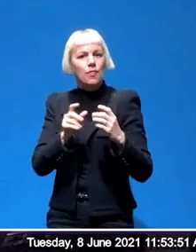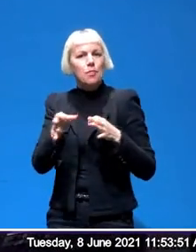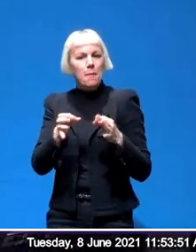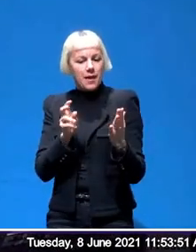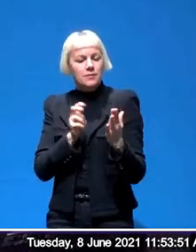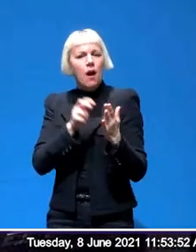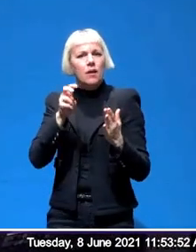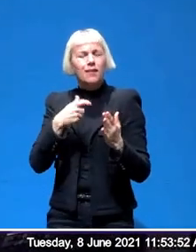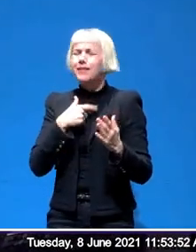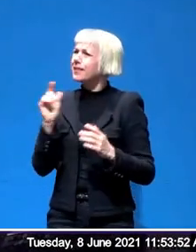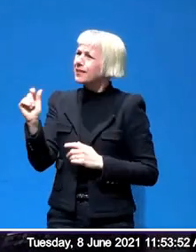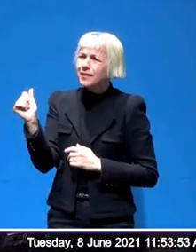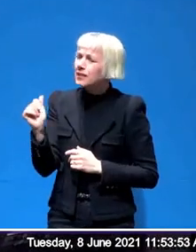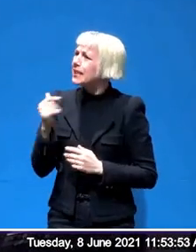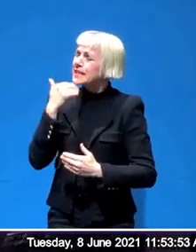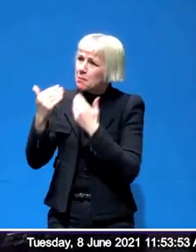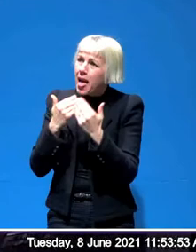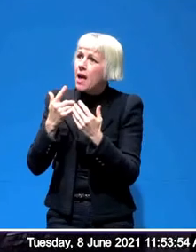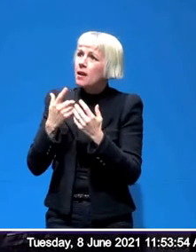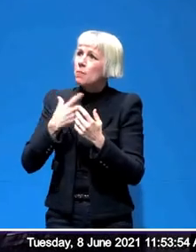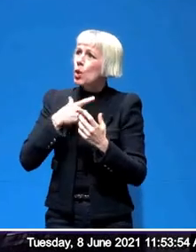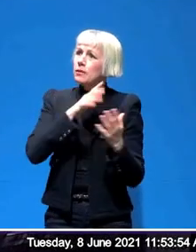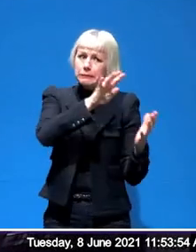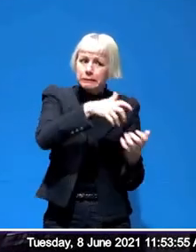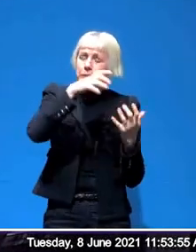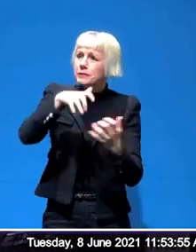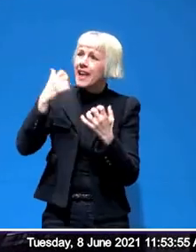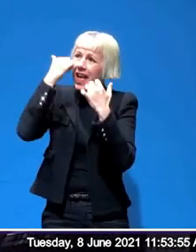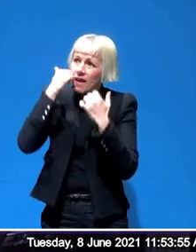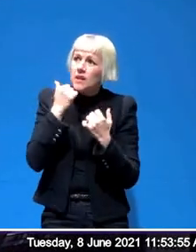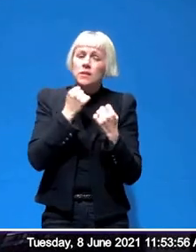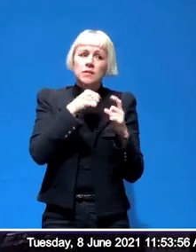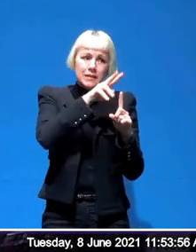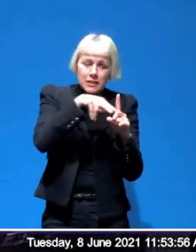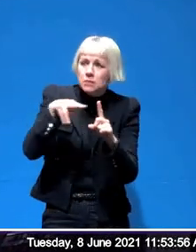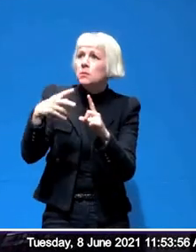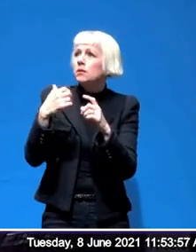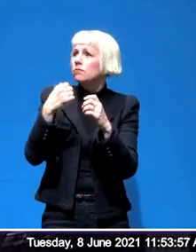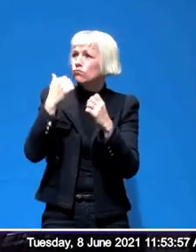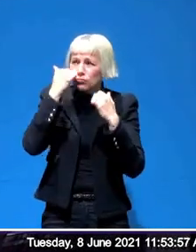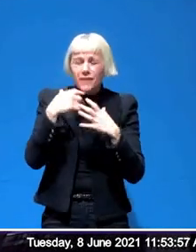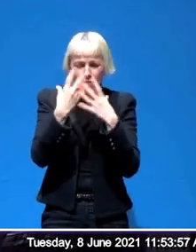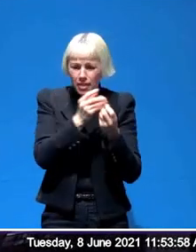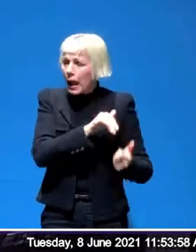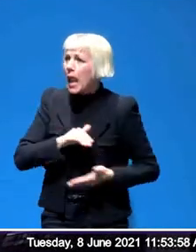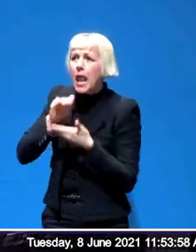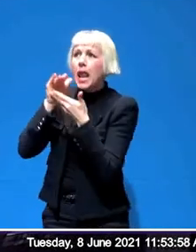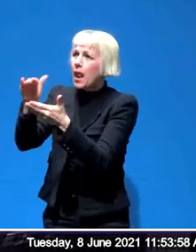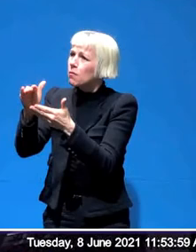I explained that it had taken longer than that to get the evidence the NDIA required to consider more assistance for Daniel.